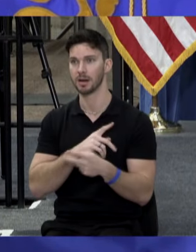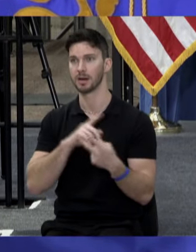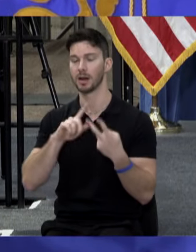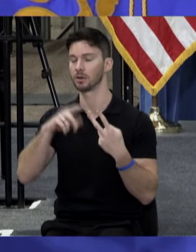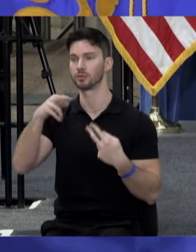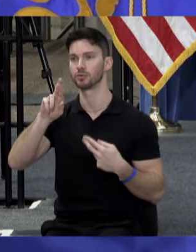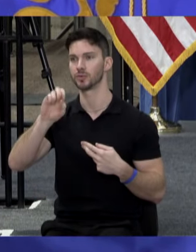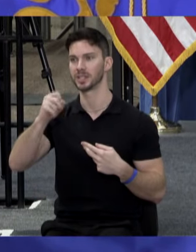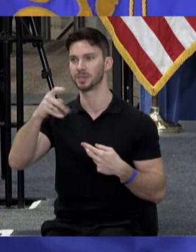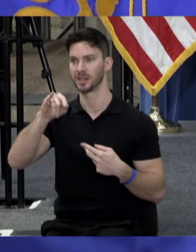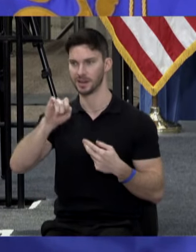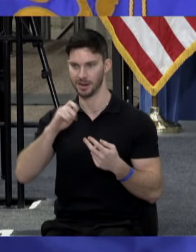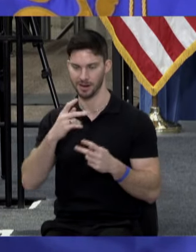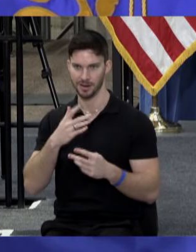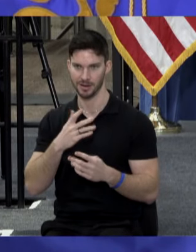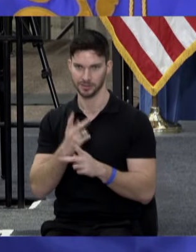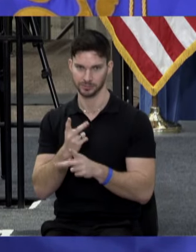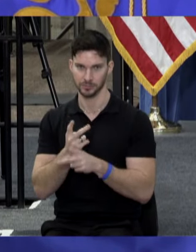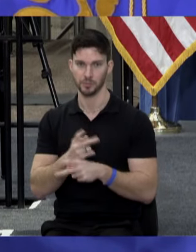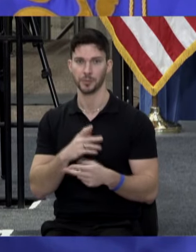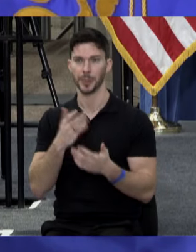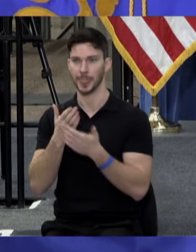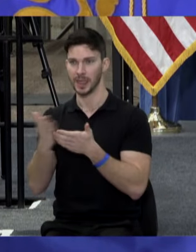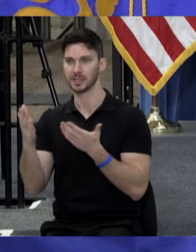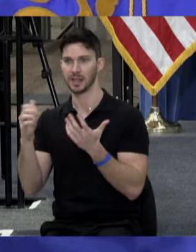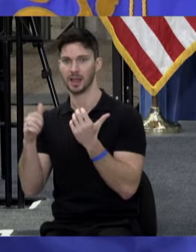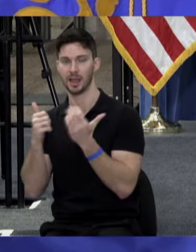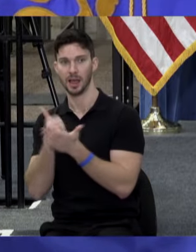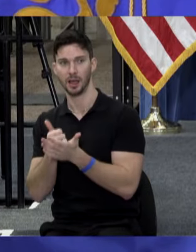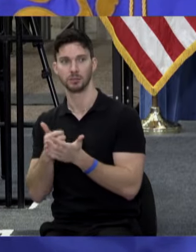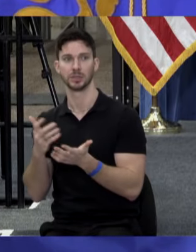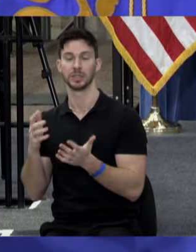education and counseling for those under constant stress.